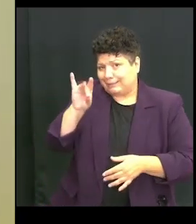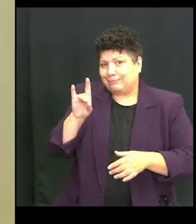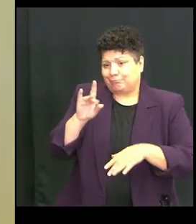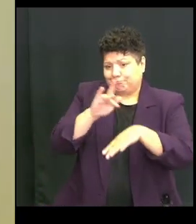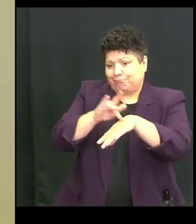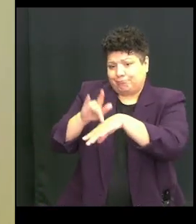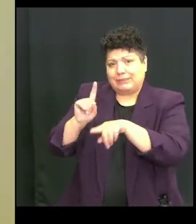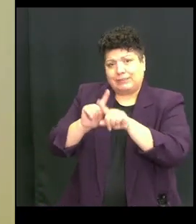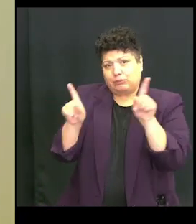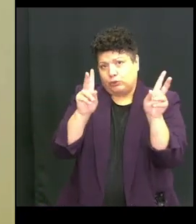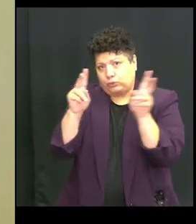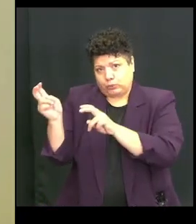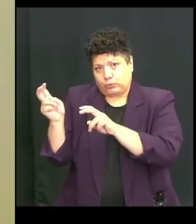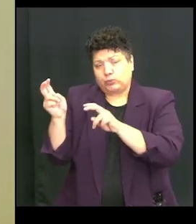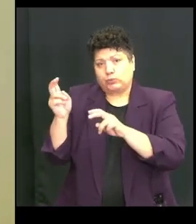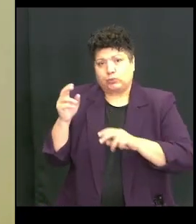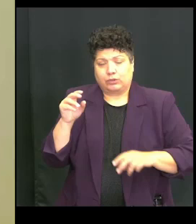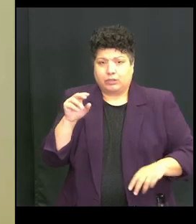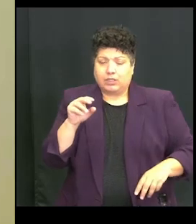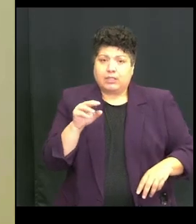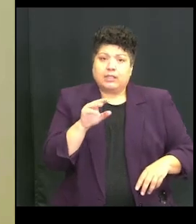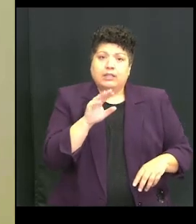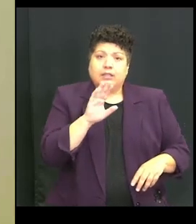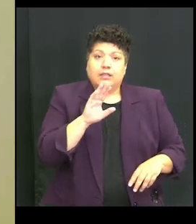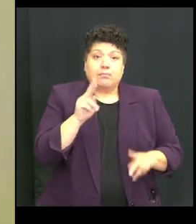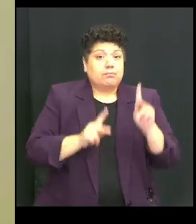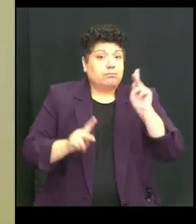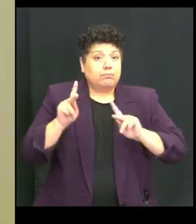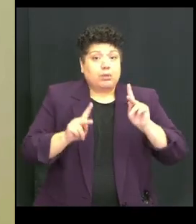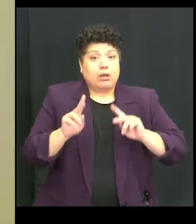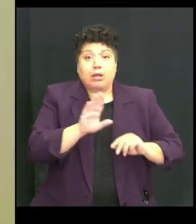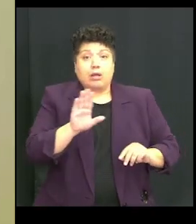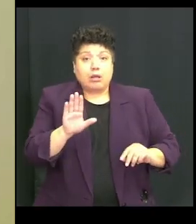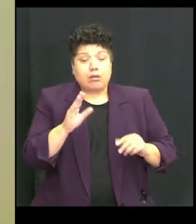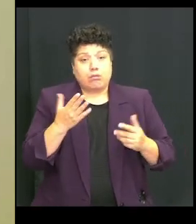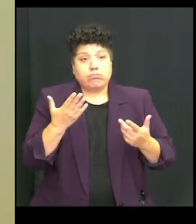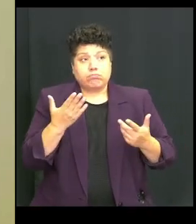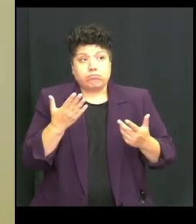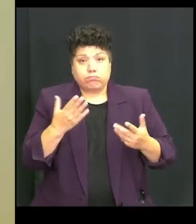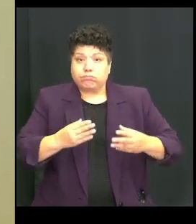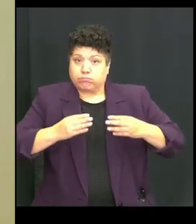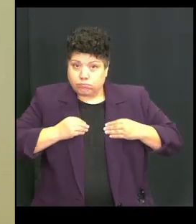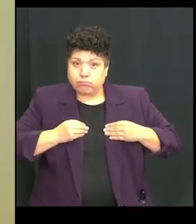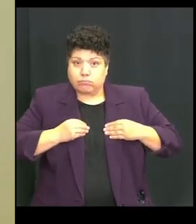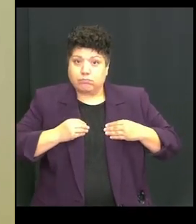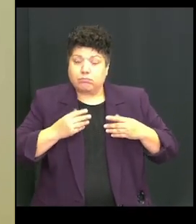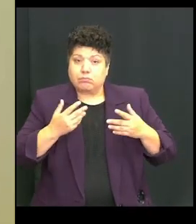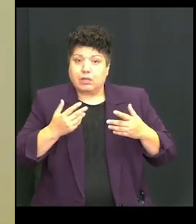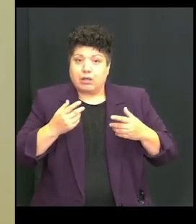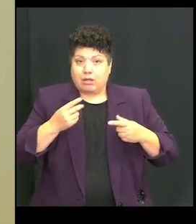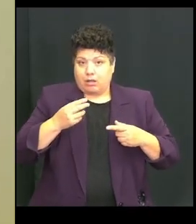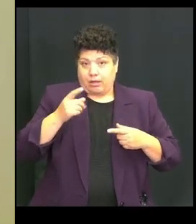is that people were as susceptible to the arguments in the in-between condition